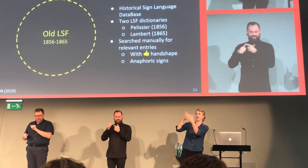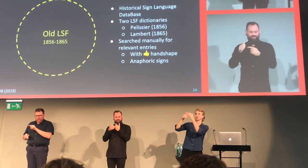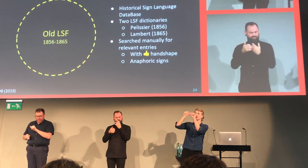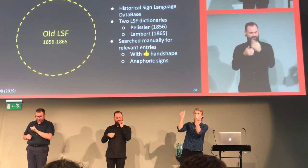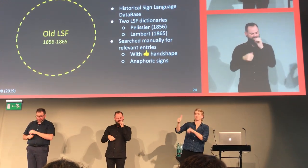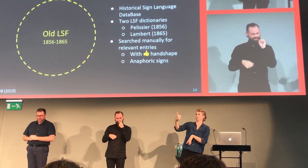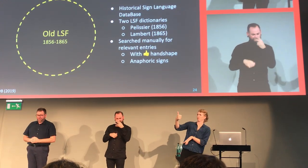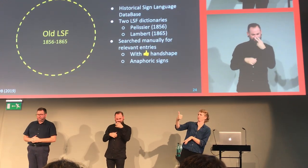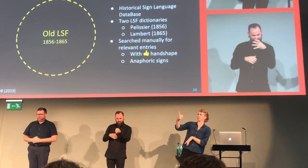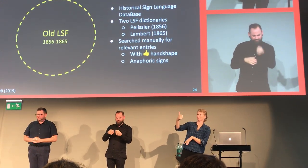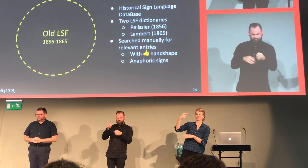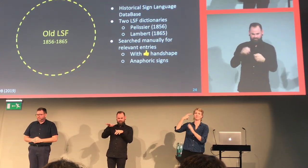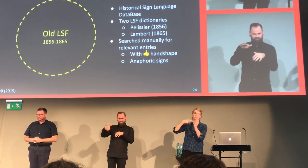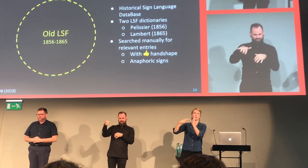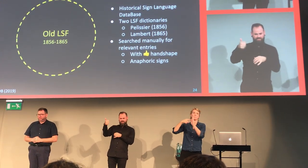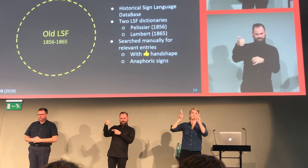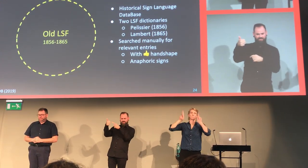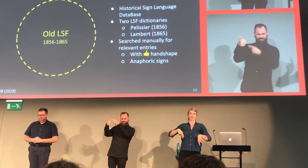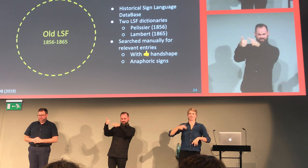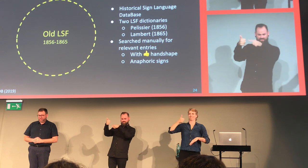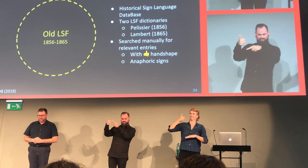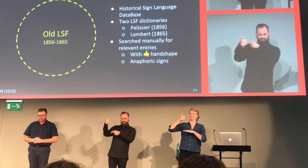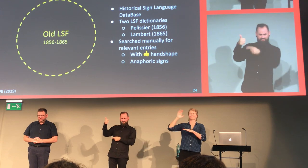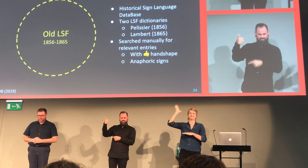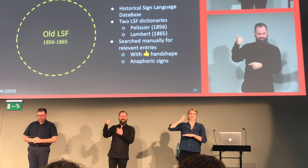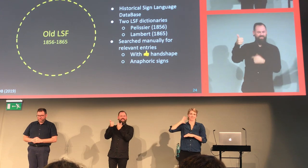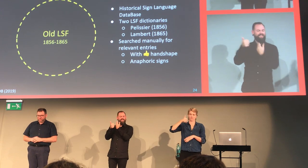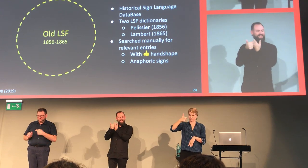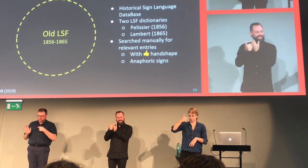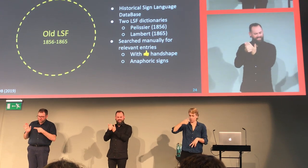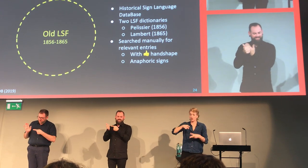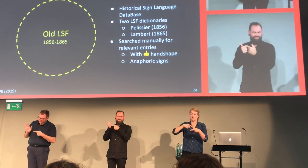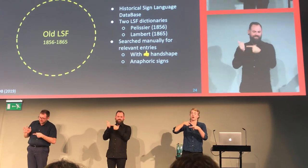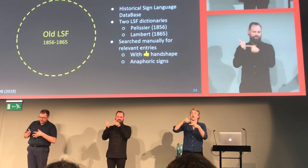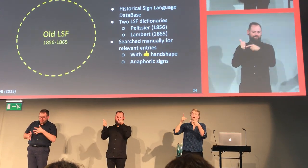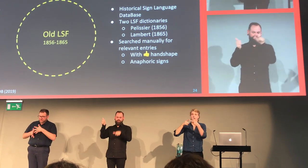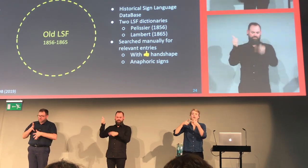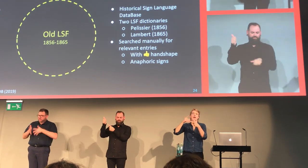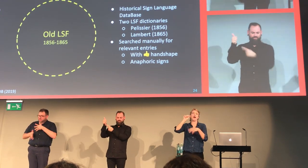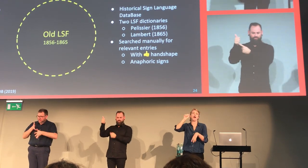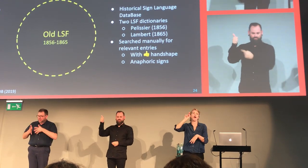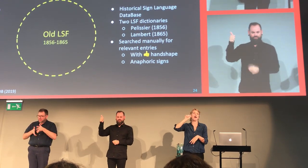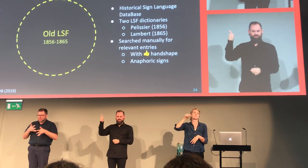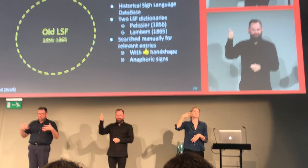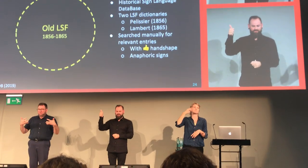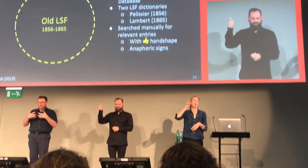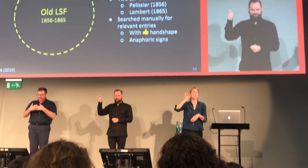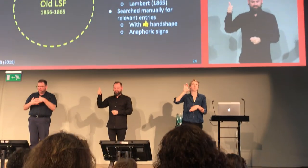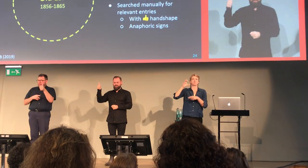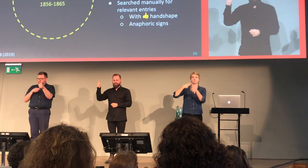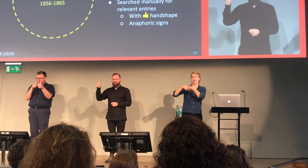this particular hand shape, representing a person. That's the way it was an Old LSF.